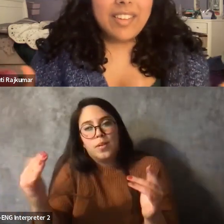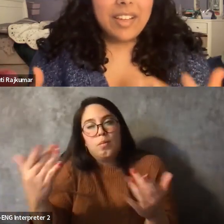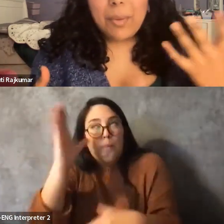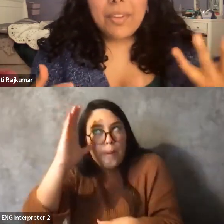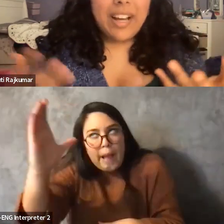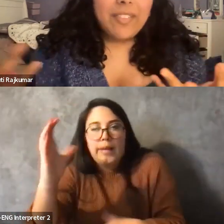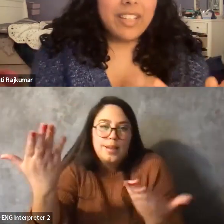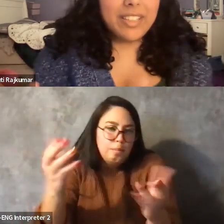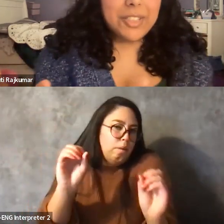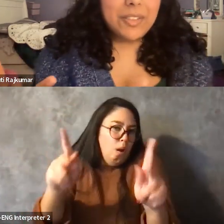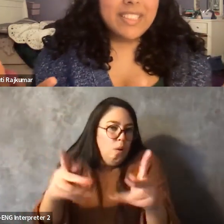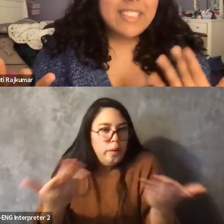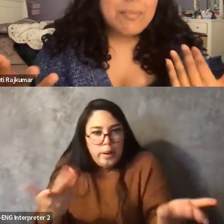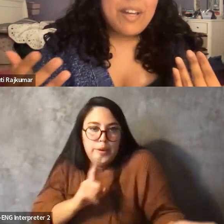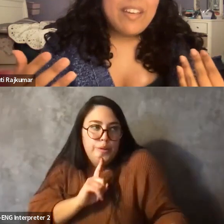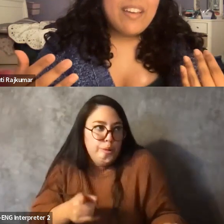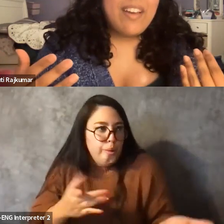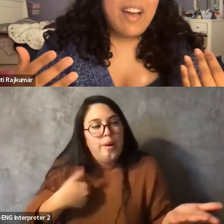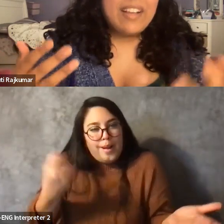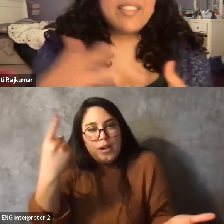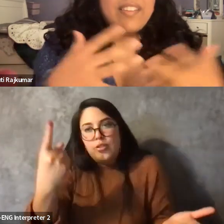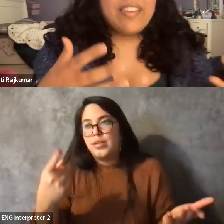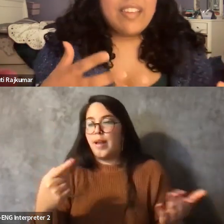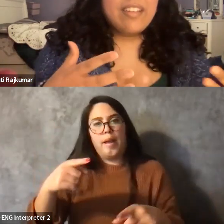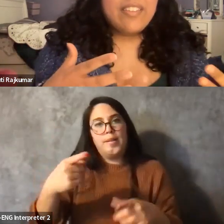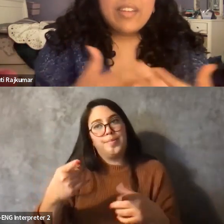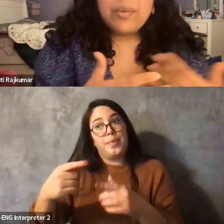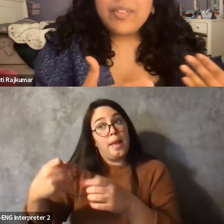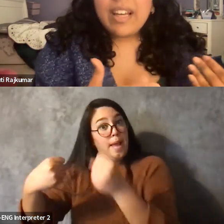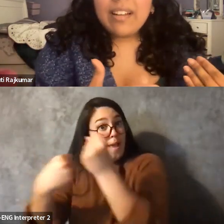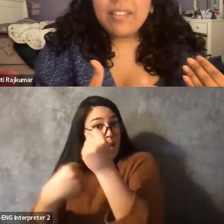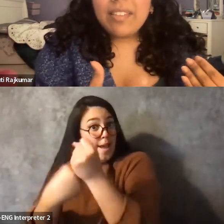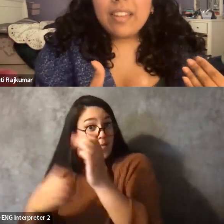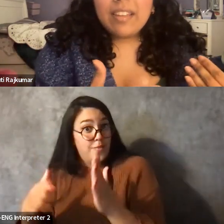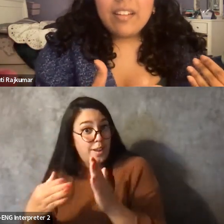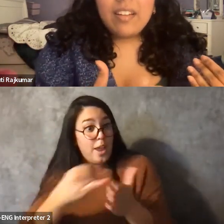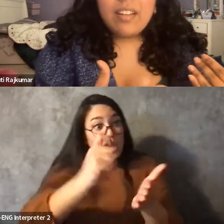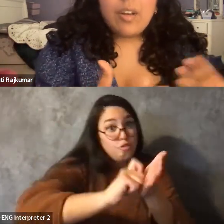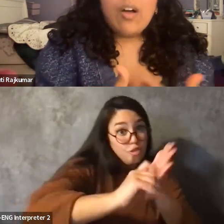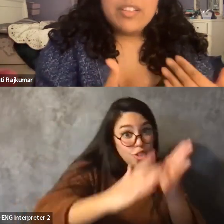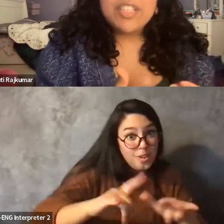to say you're both an advocate and a journalist, but I see the skills and the knowledge